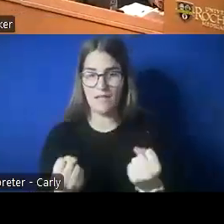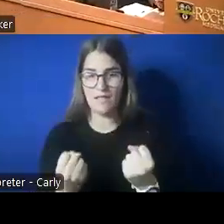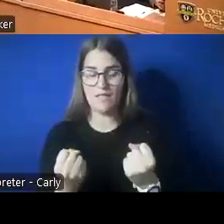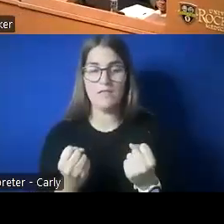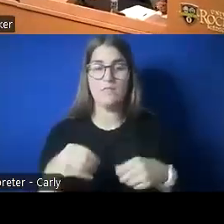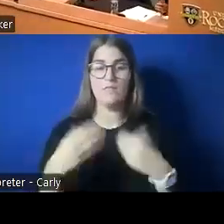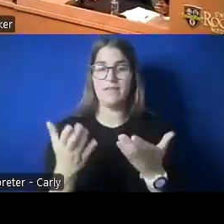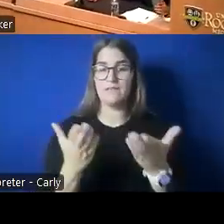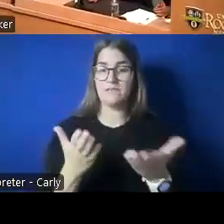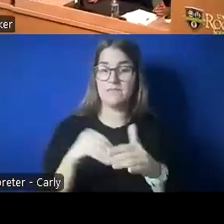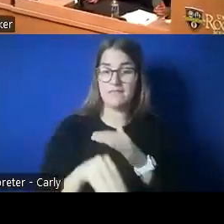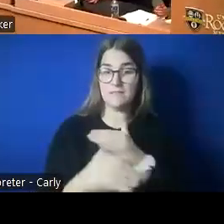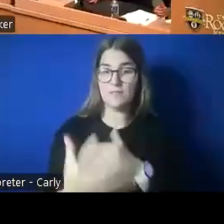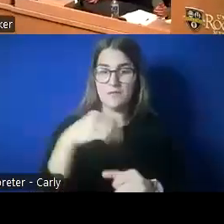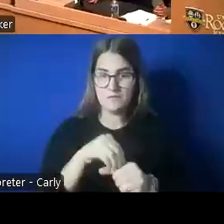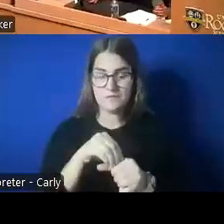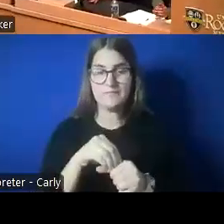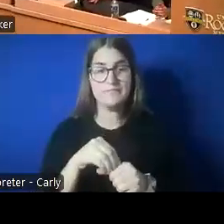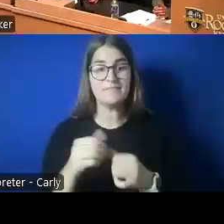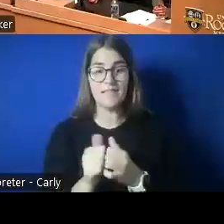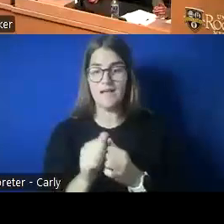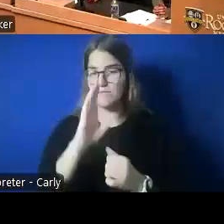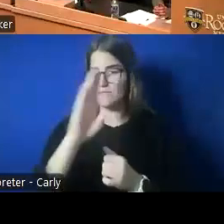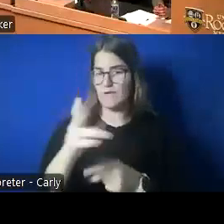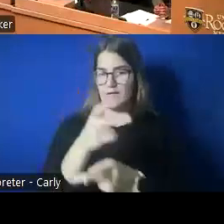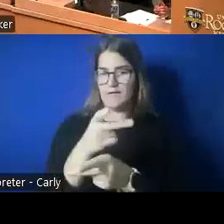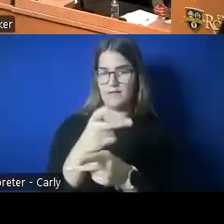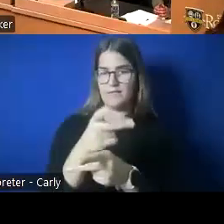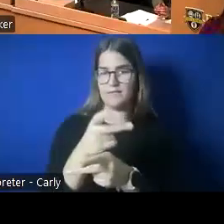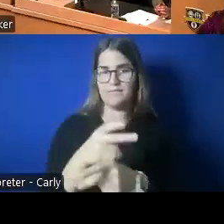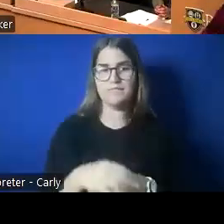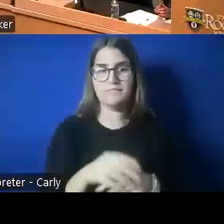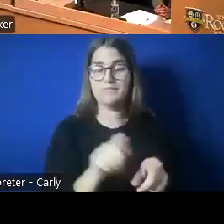accessible and inclusive we do this through Direct Care as well as Consulting throughout